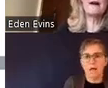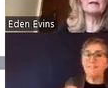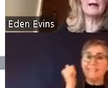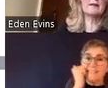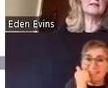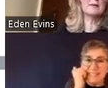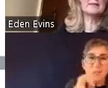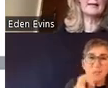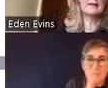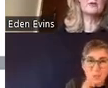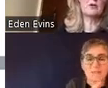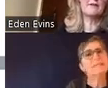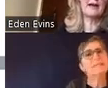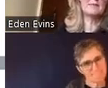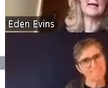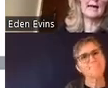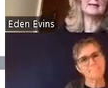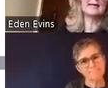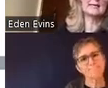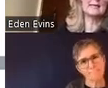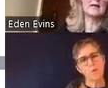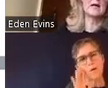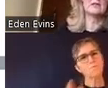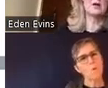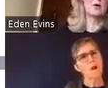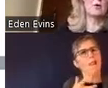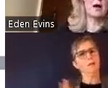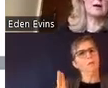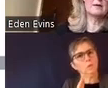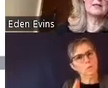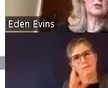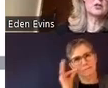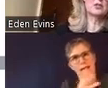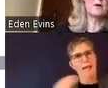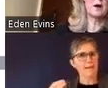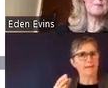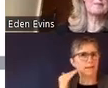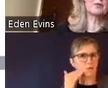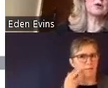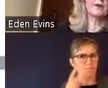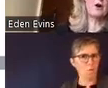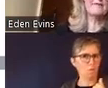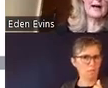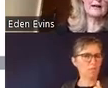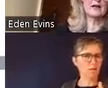very likely to be a daily user of cannabis and nicotine so this is just, sort of, an artifact